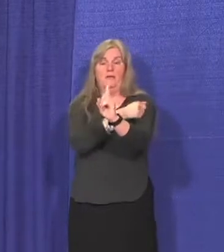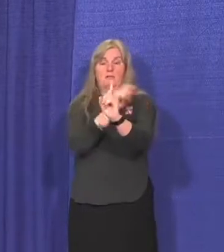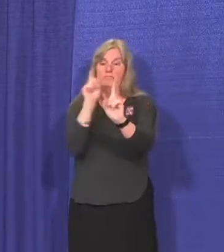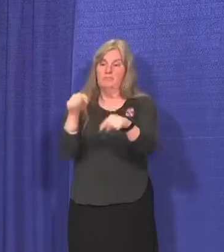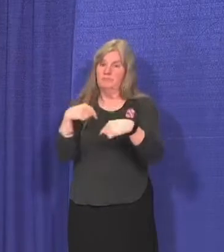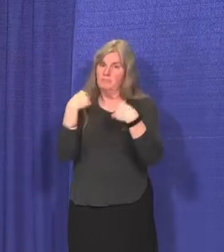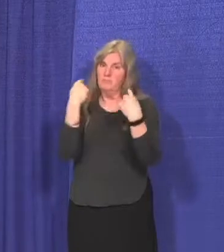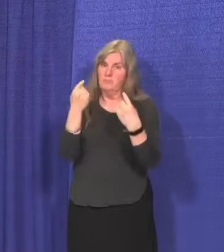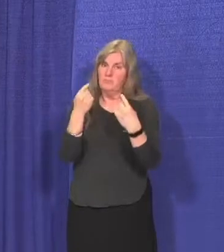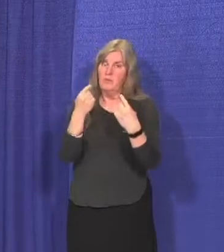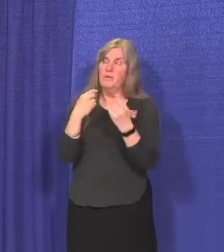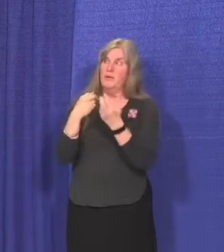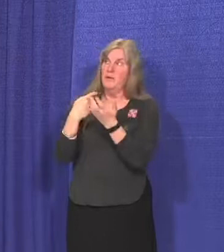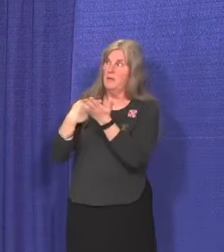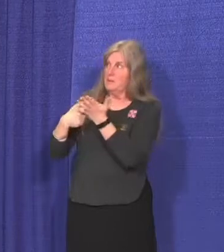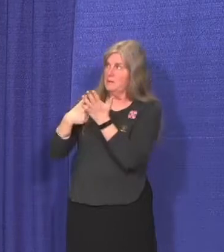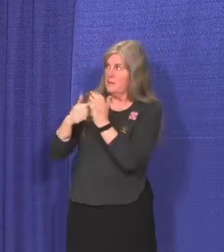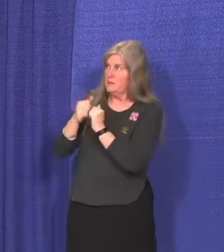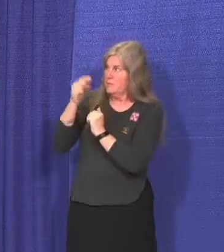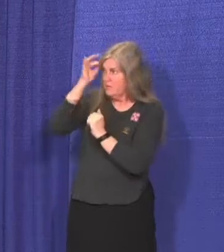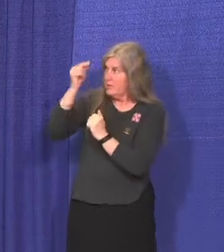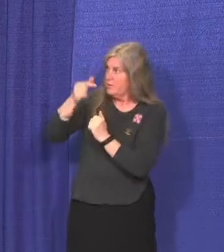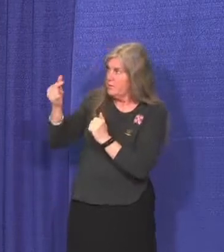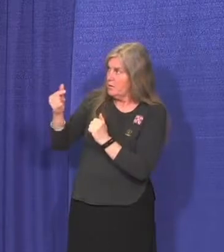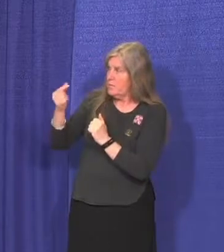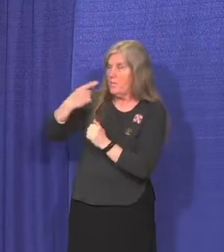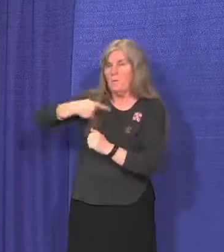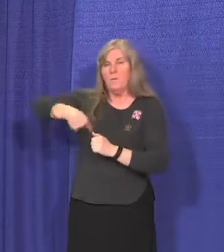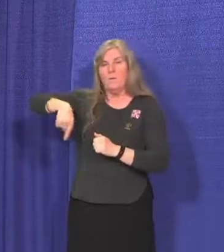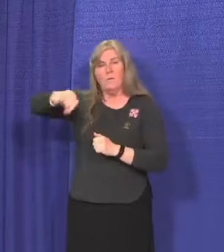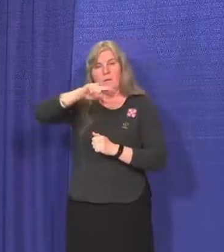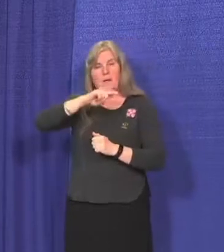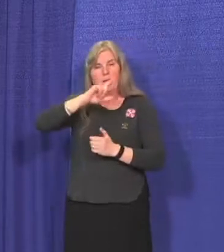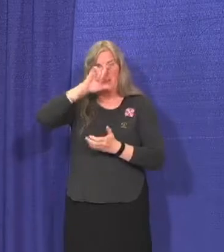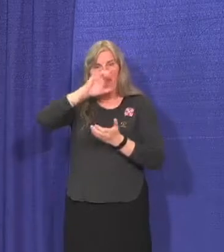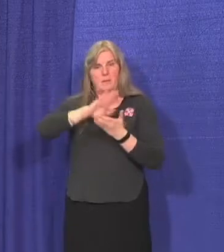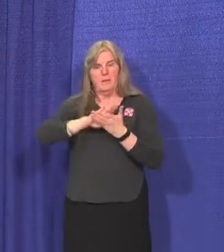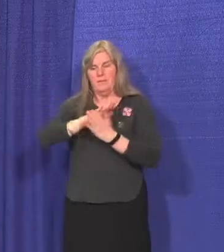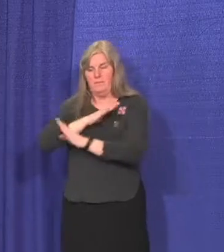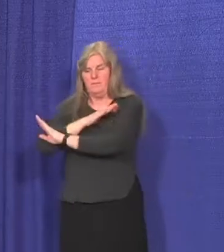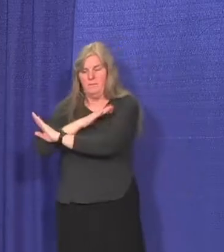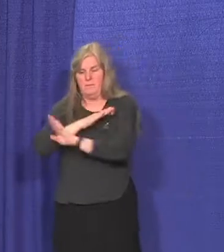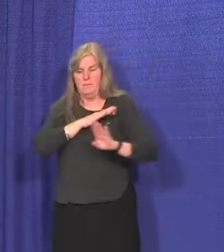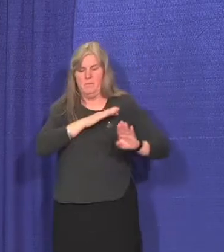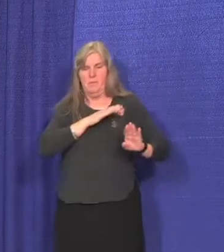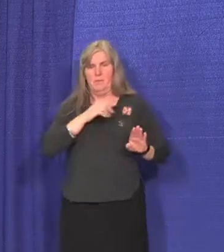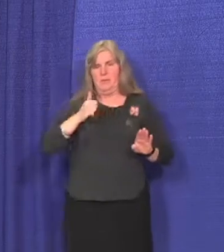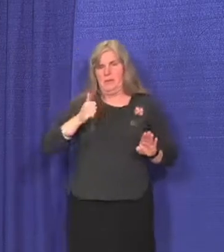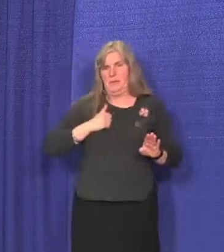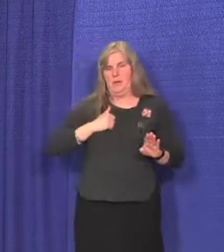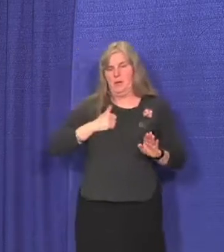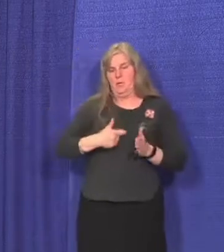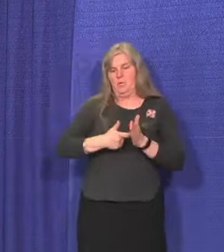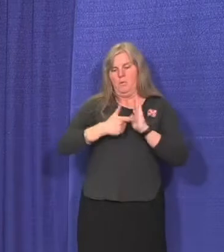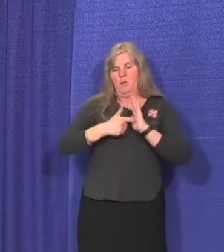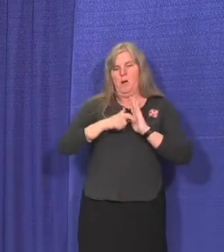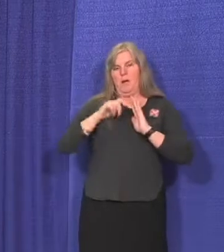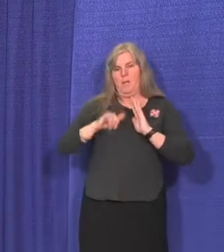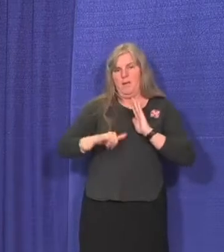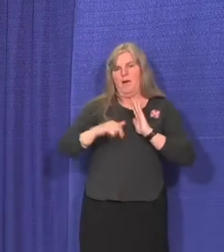populations.